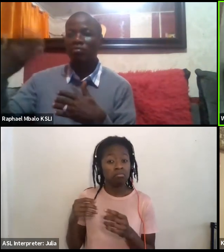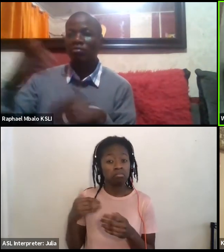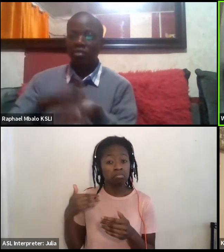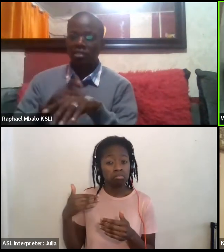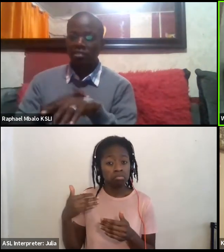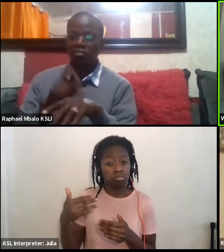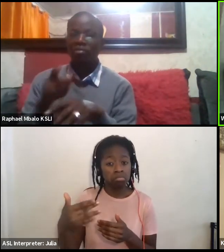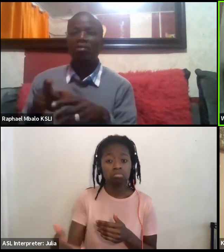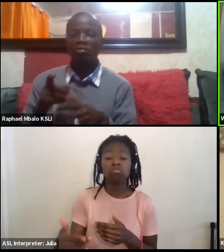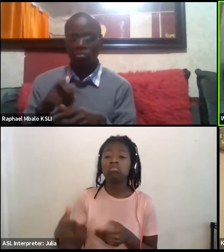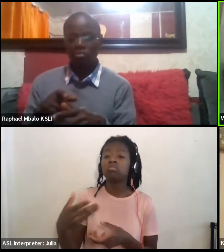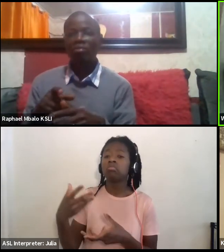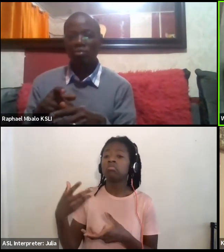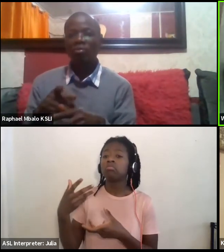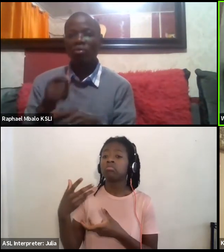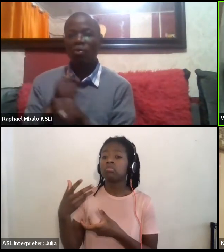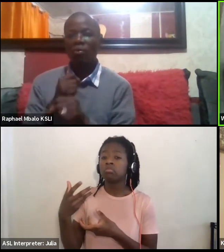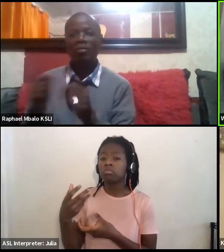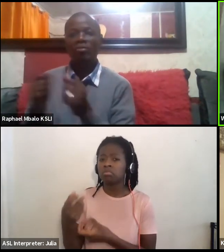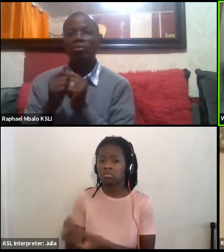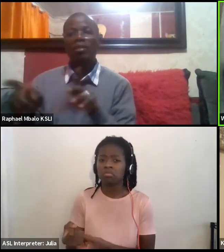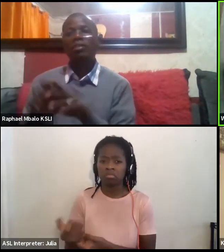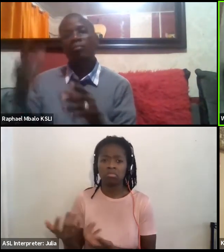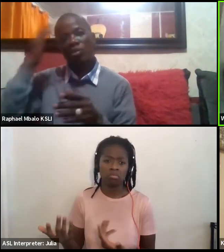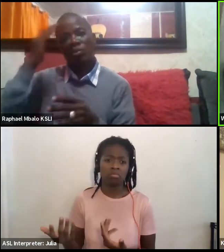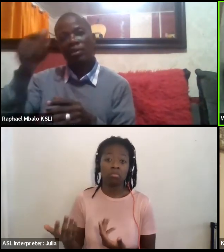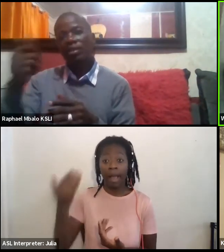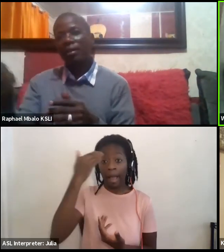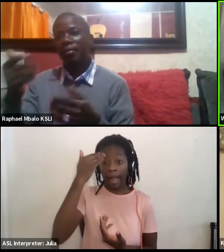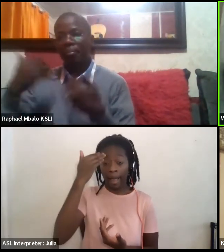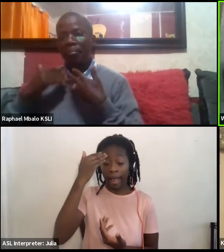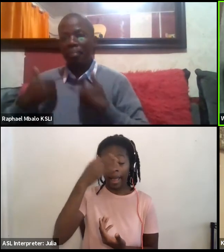and even knowing each other personally helps a lot. Yeah.